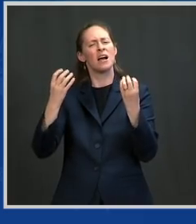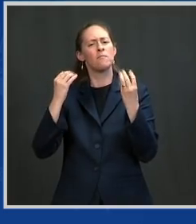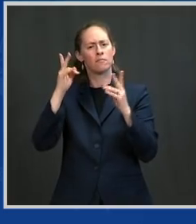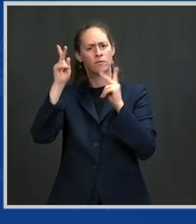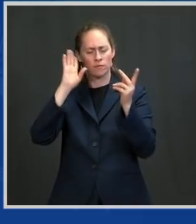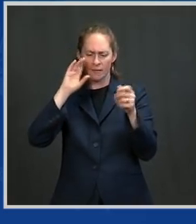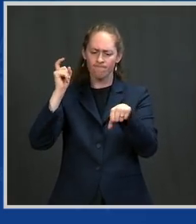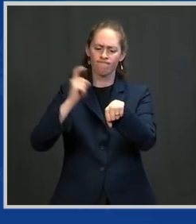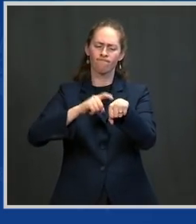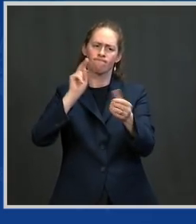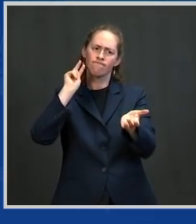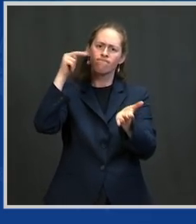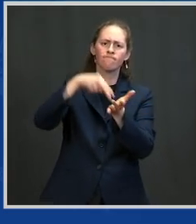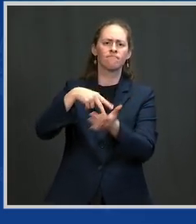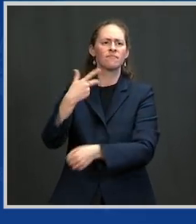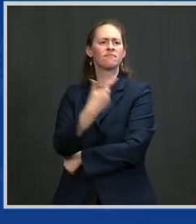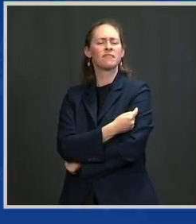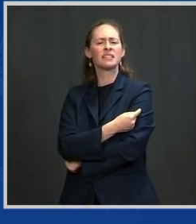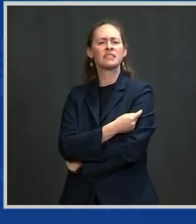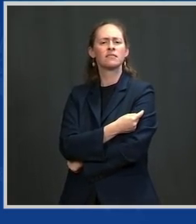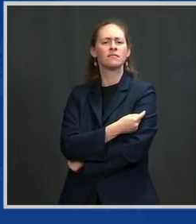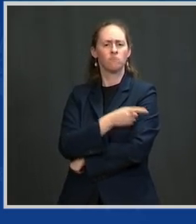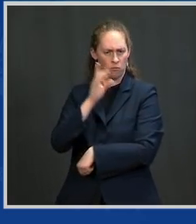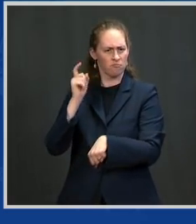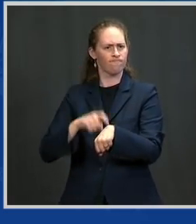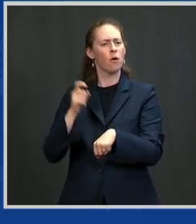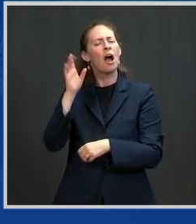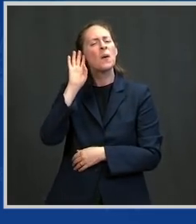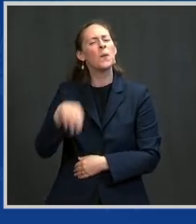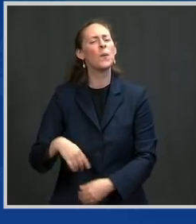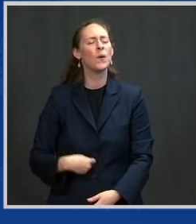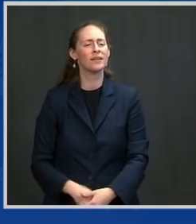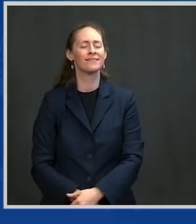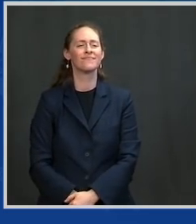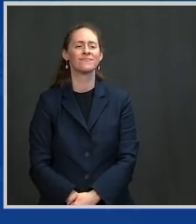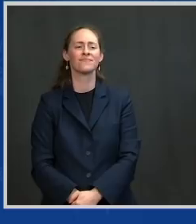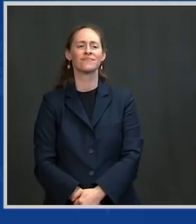So, I -- I think it is a shock and surprise